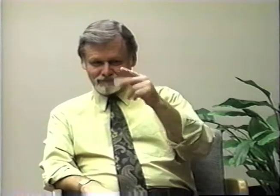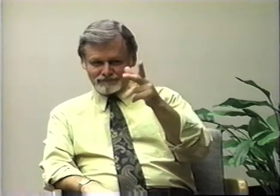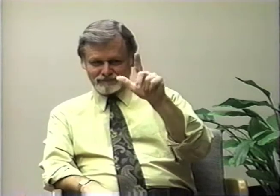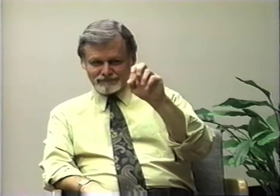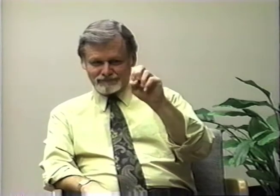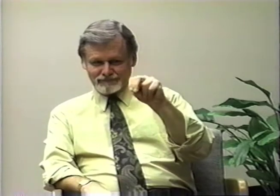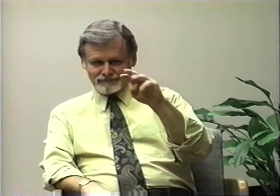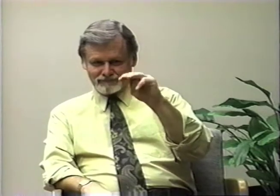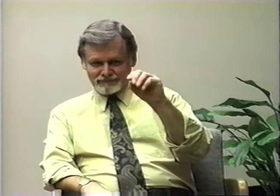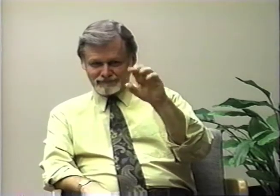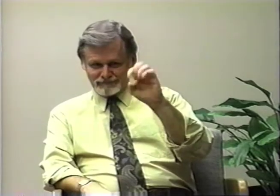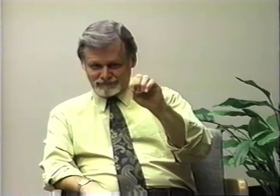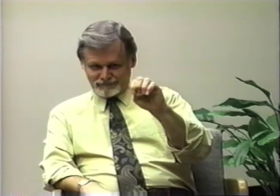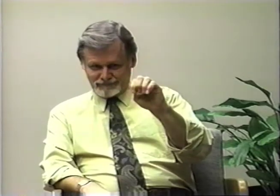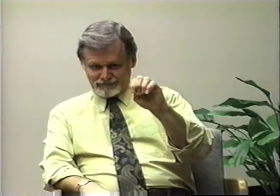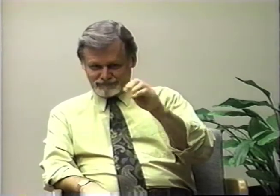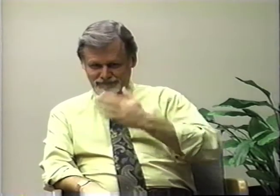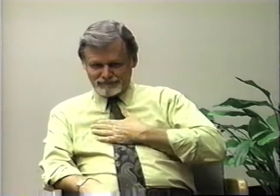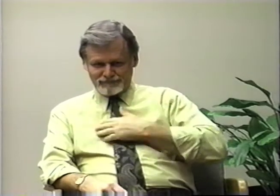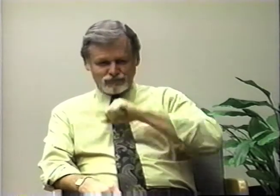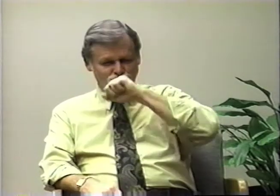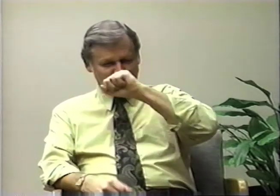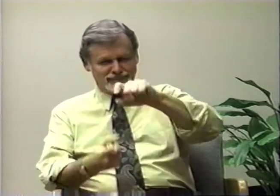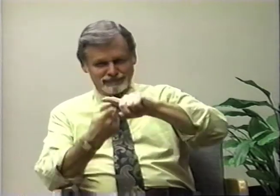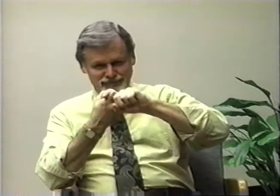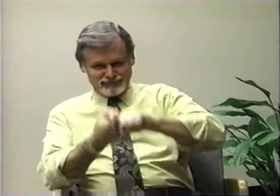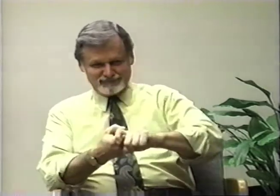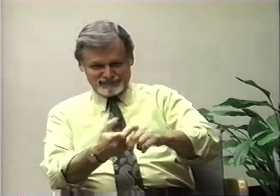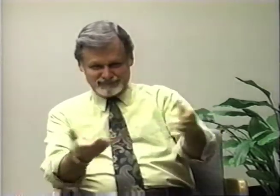named Lloyd and Kathleen Moe.